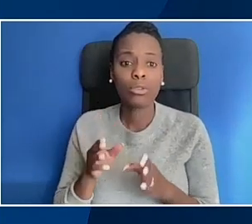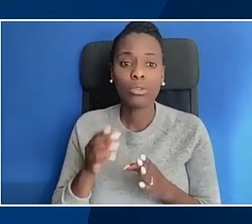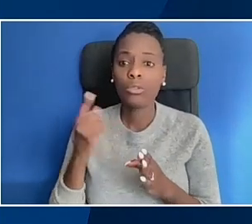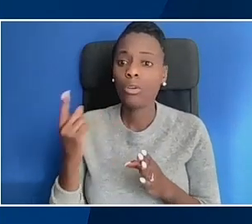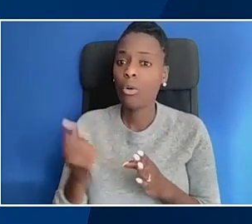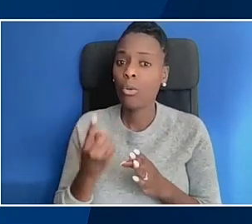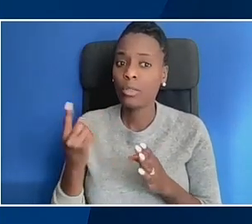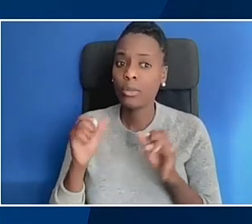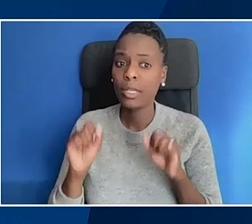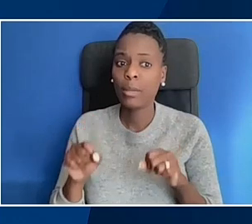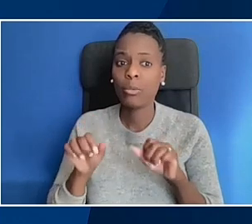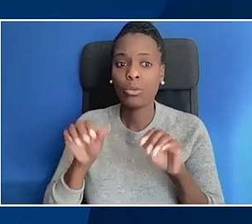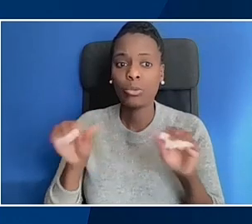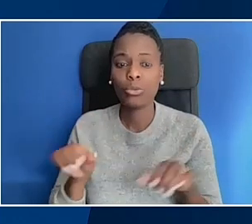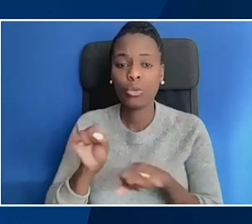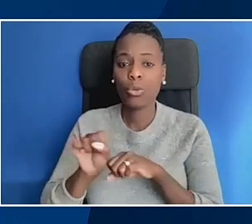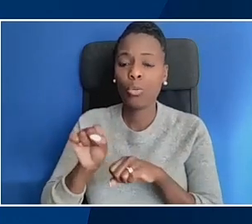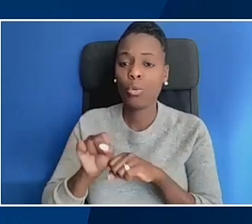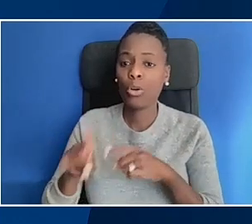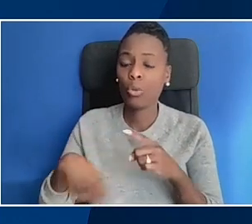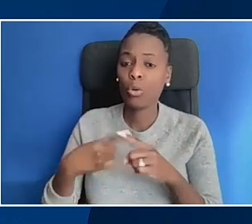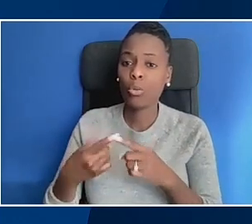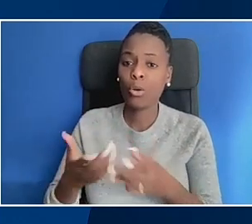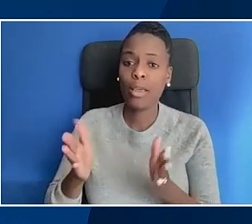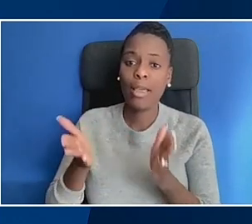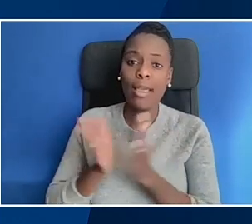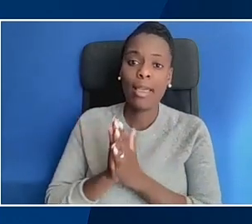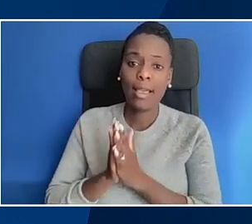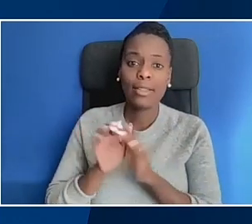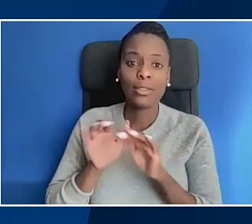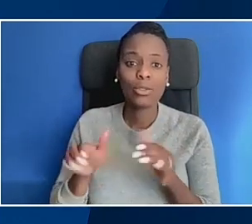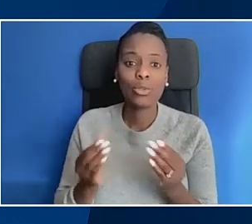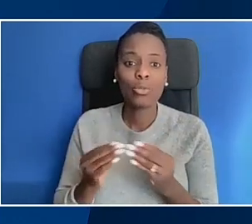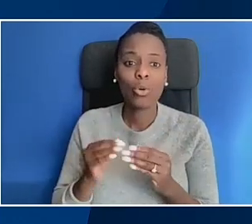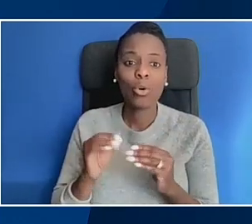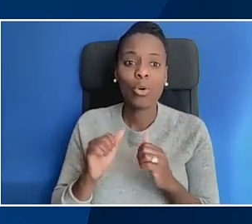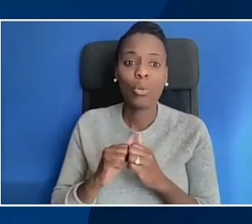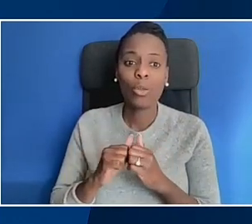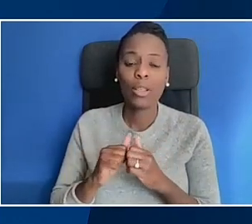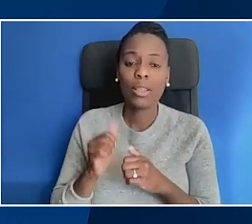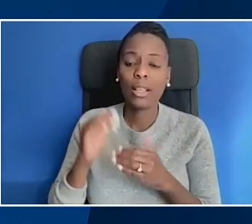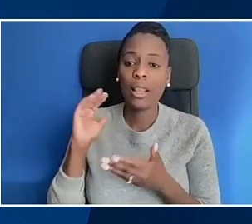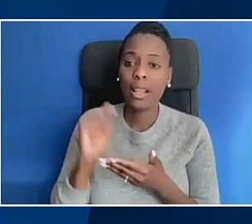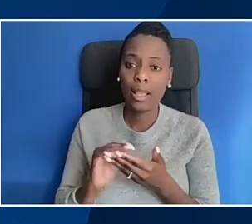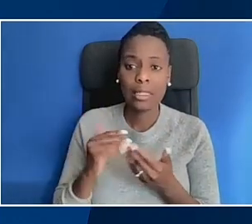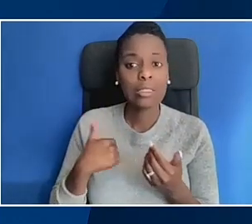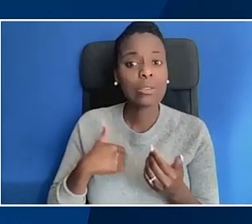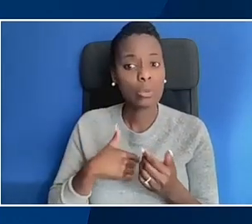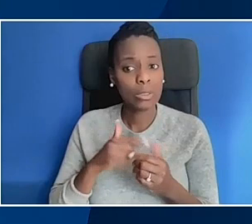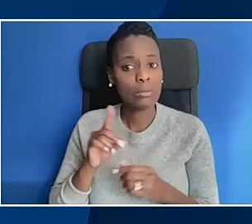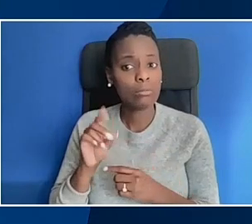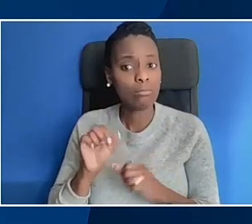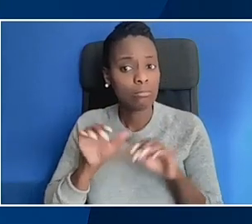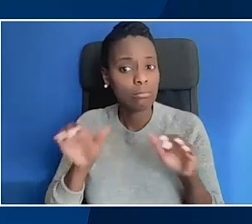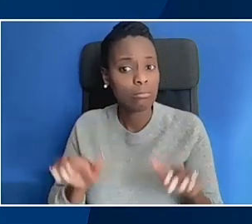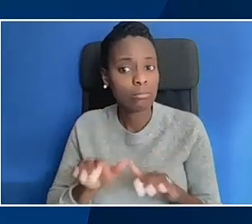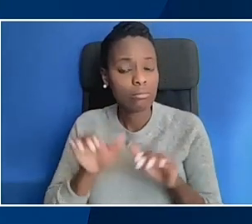When we were asked to do more with less, we did that. But some of the concerns is, salary came